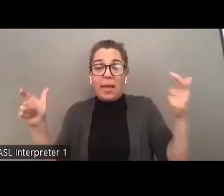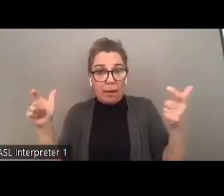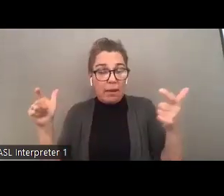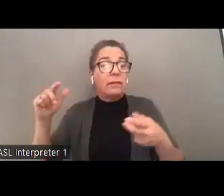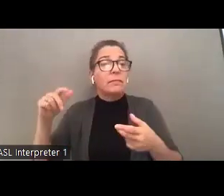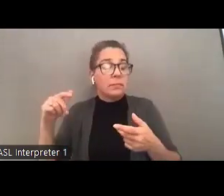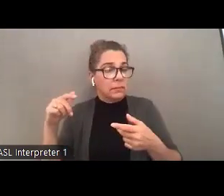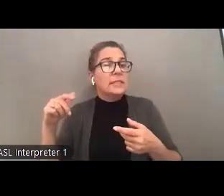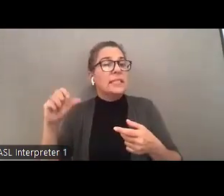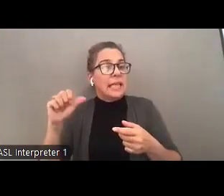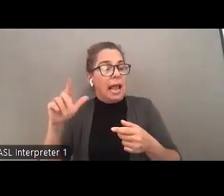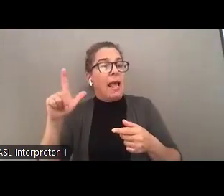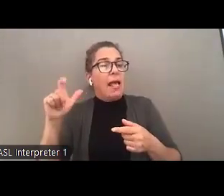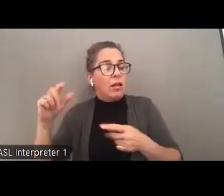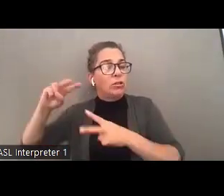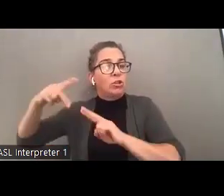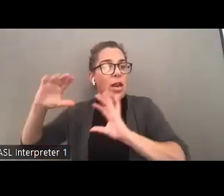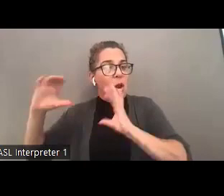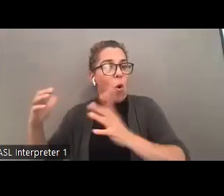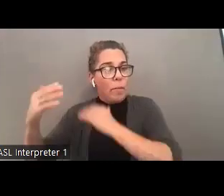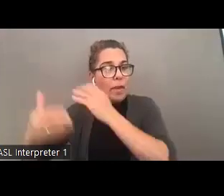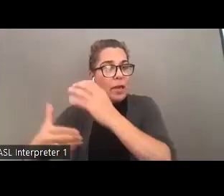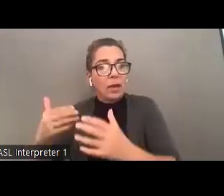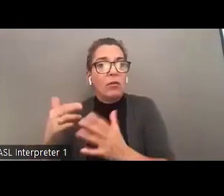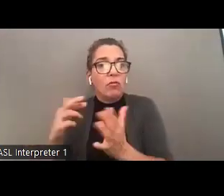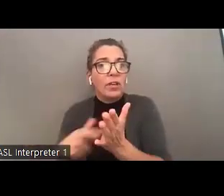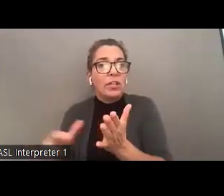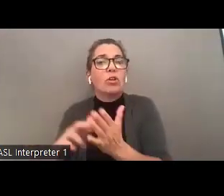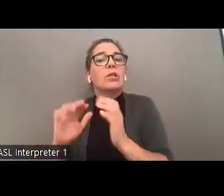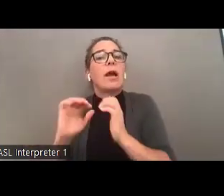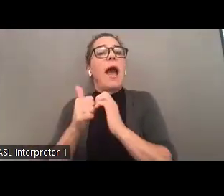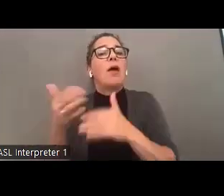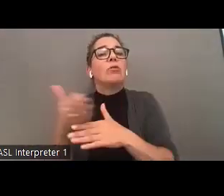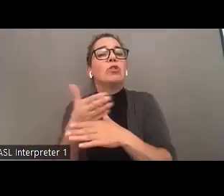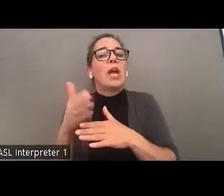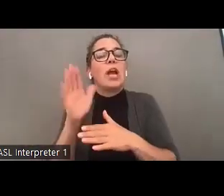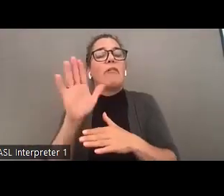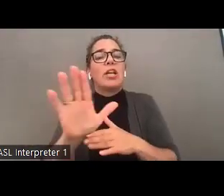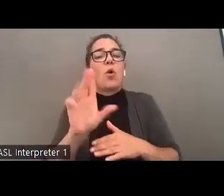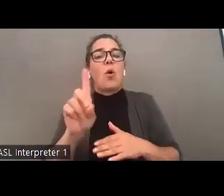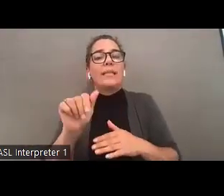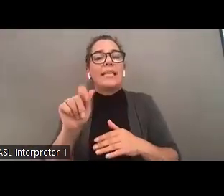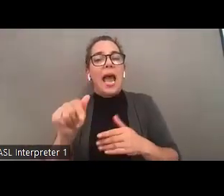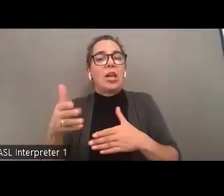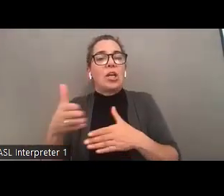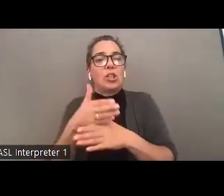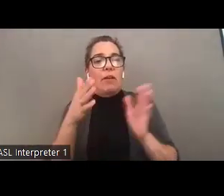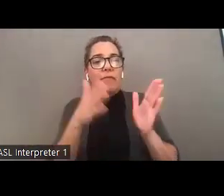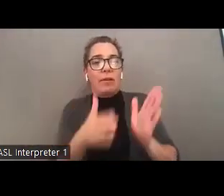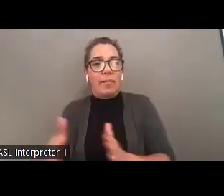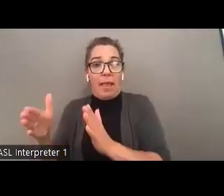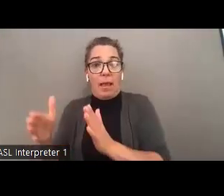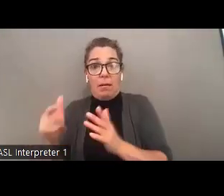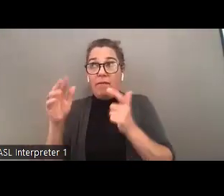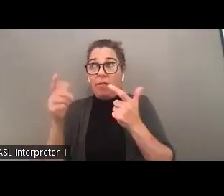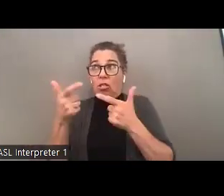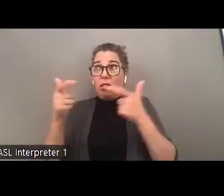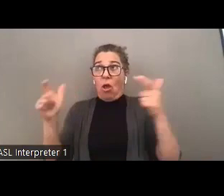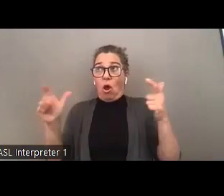to describe how the data will be shared in a data sharing plan. Investigators generating large scale human genomic data